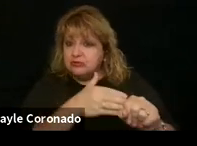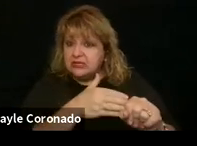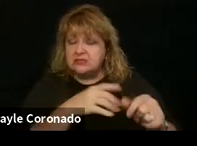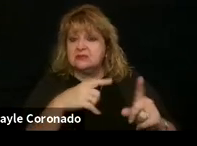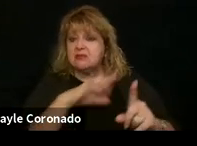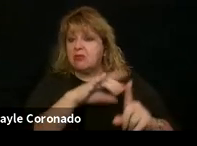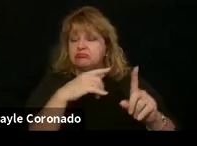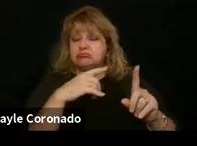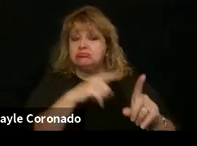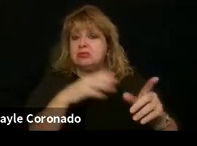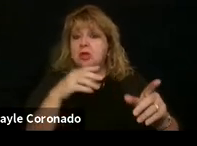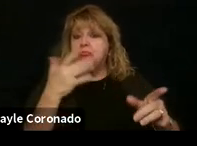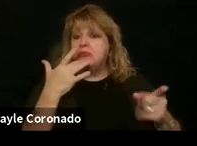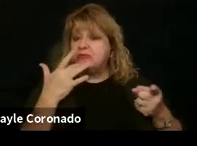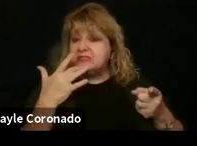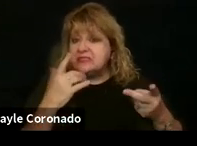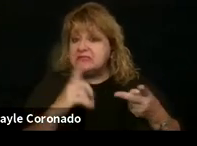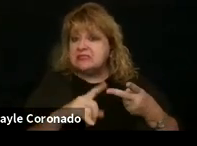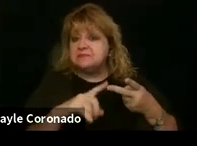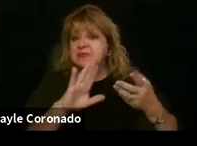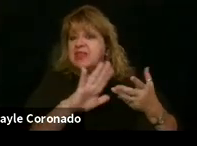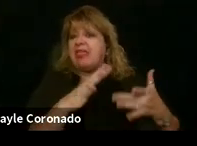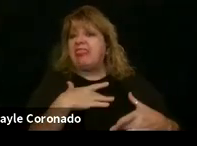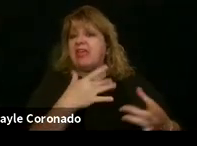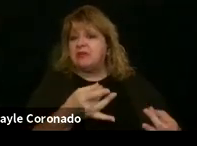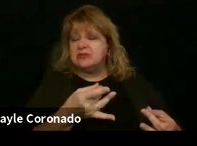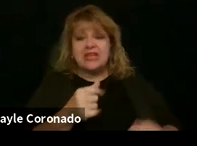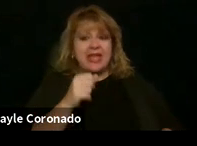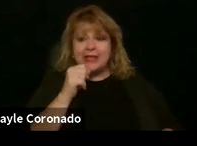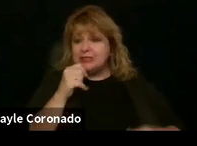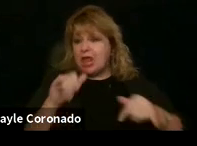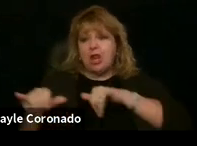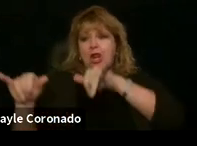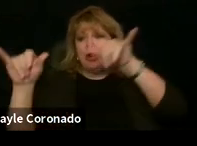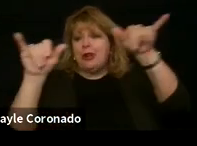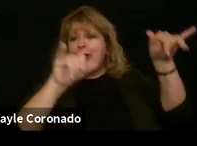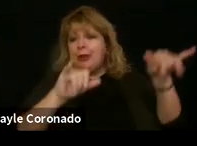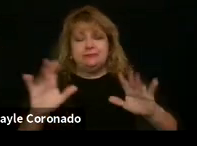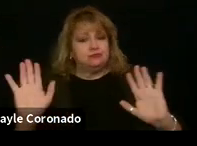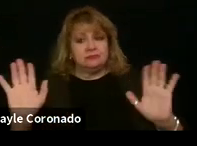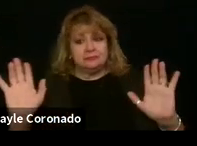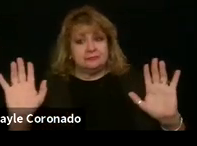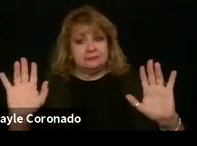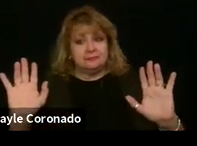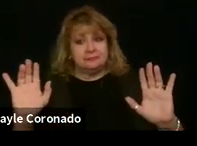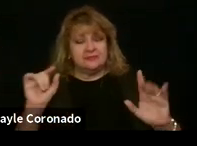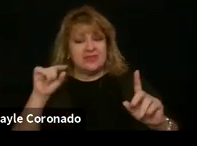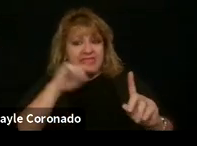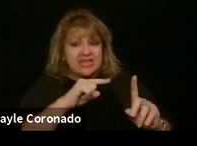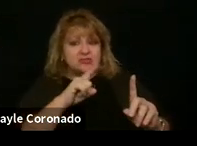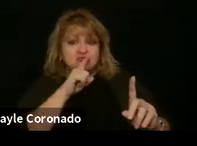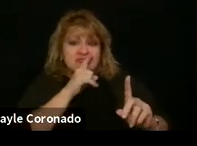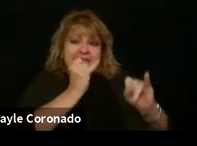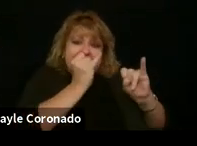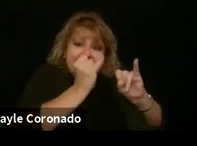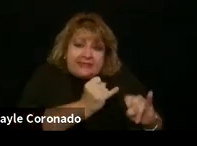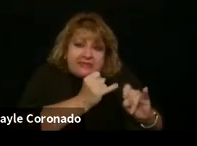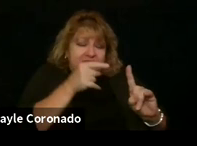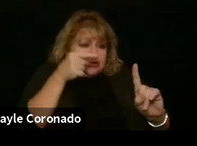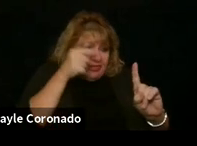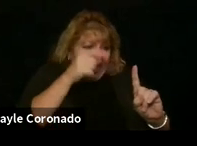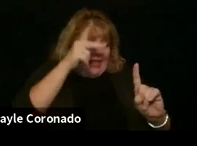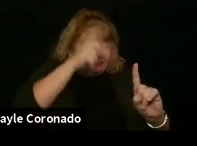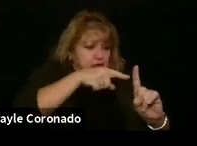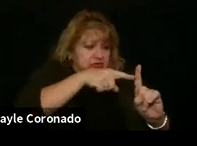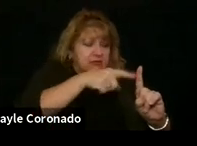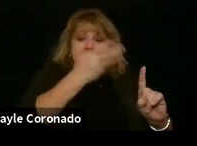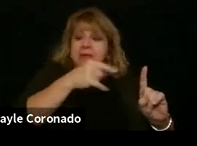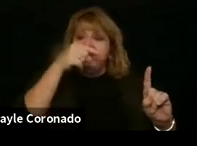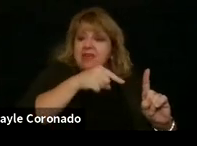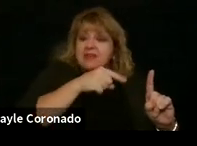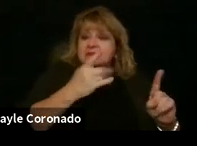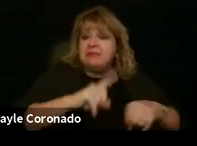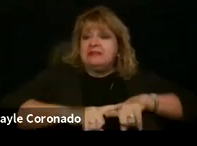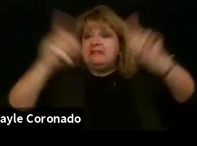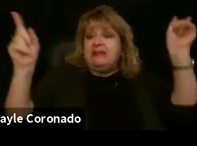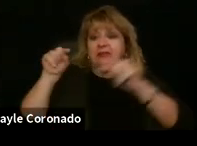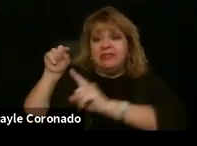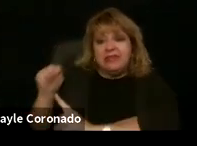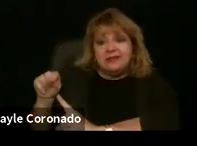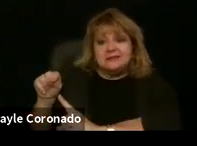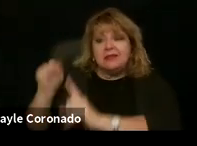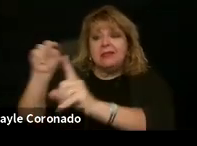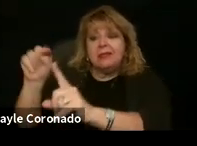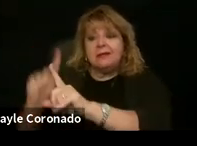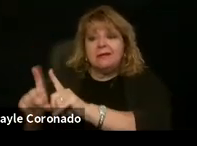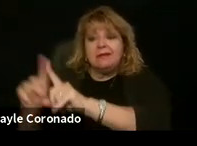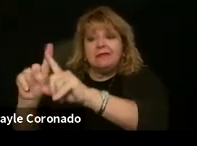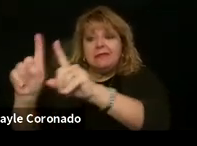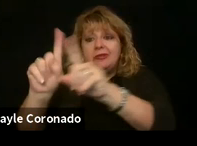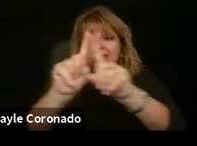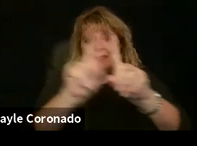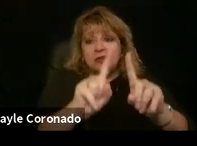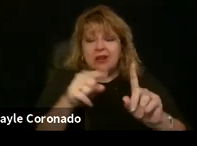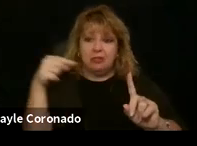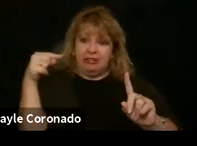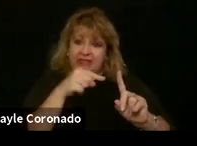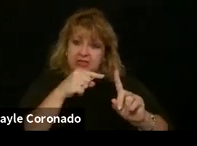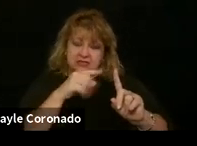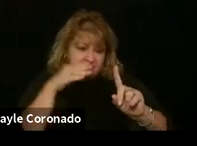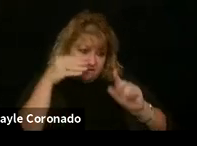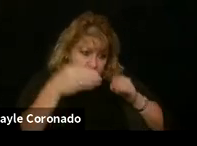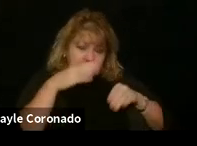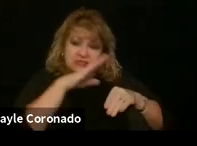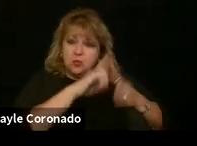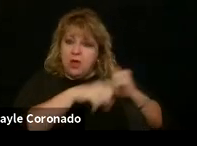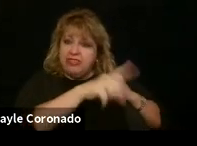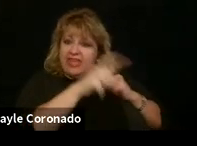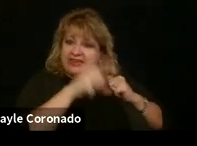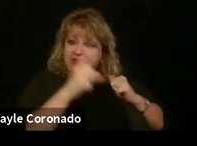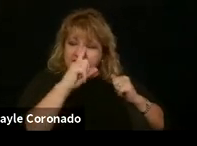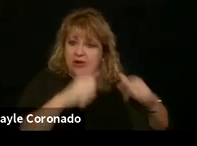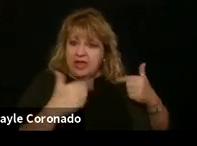Okay, so this is not a one size fits all those plans are supposed to be really tailored to that student, and what they need and want, and want with their life, Miss going we'll go into how you do that oh no little bit.